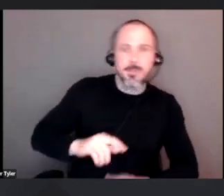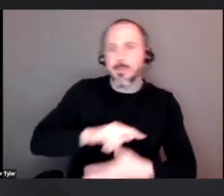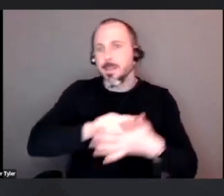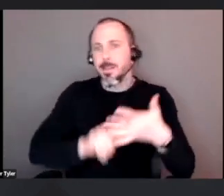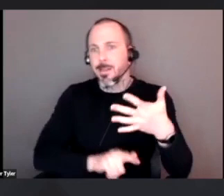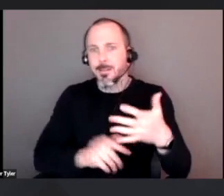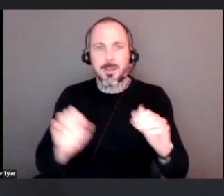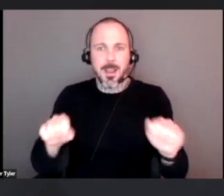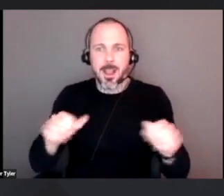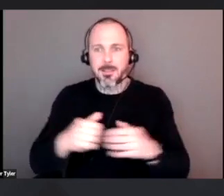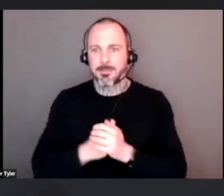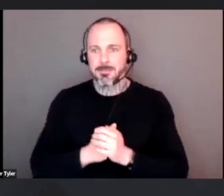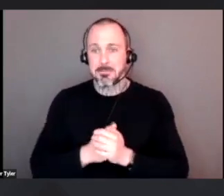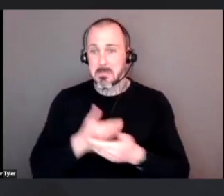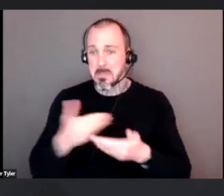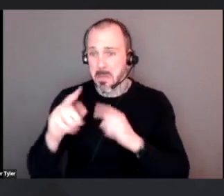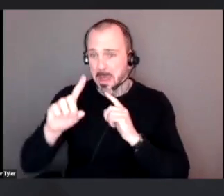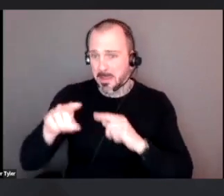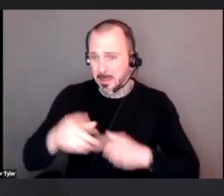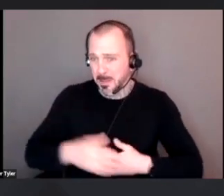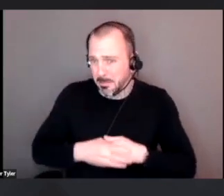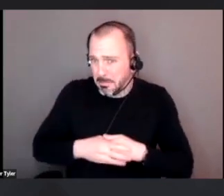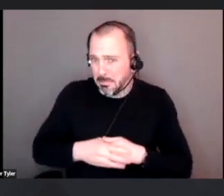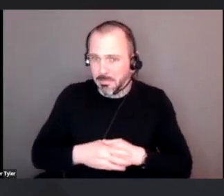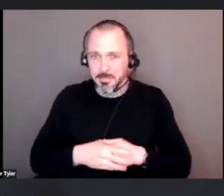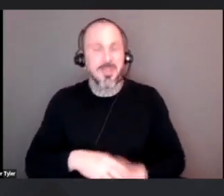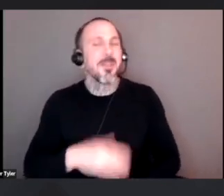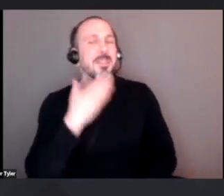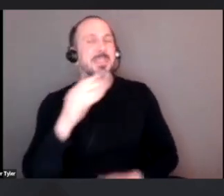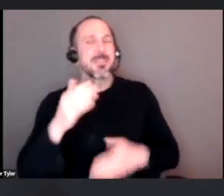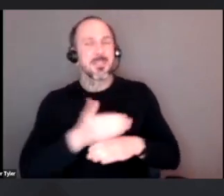We have another question. So, "Hi, an employment service provider here.